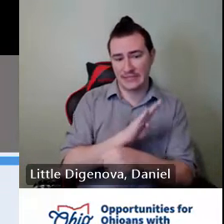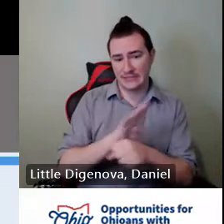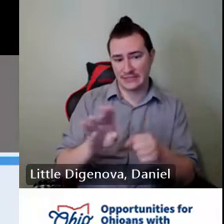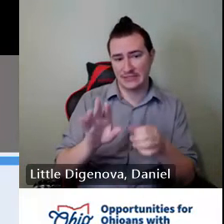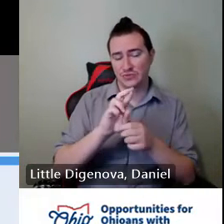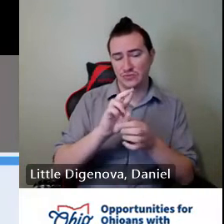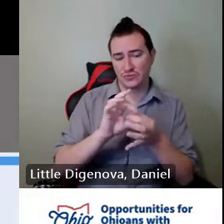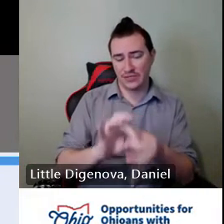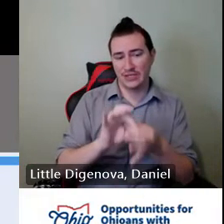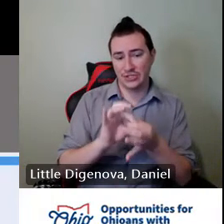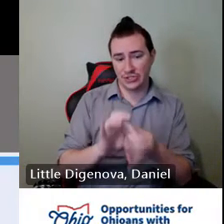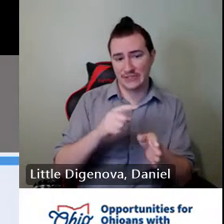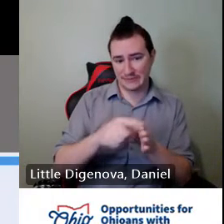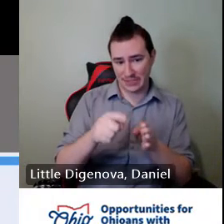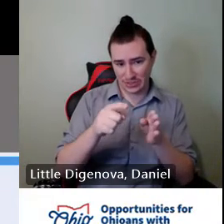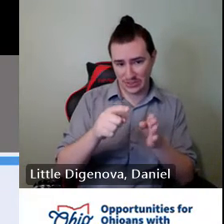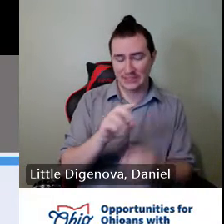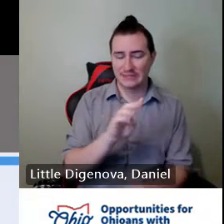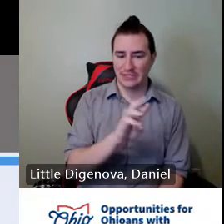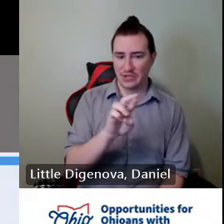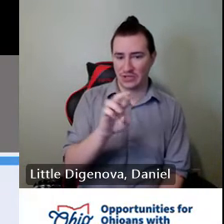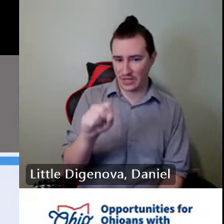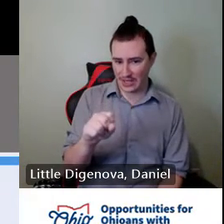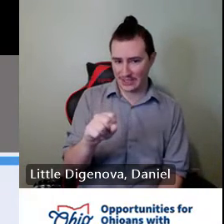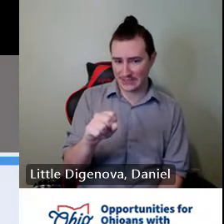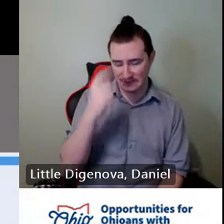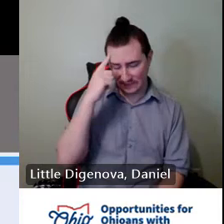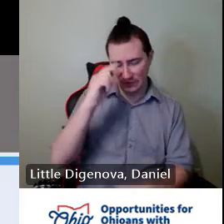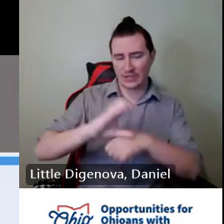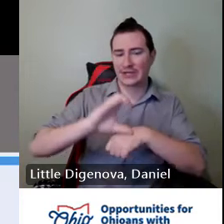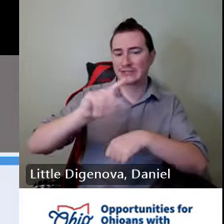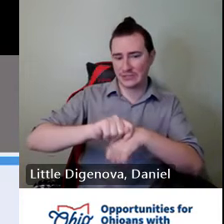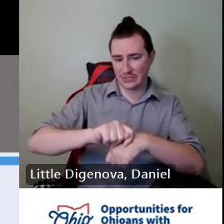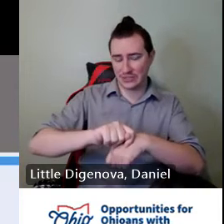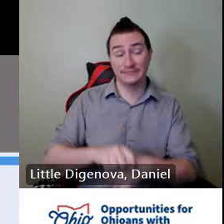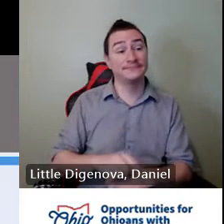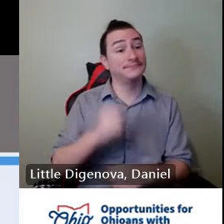accessibility consult. A consult includes talking with an Accessible Ohio Specialist